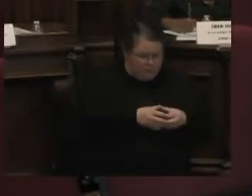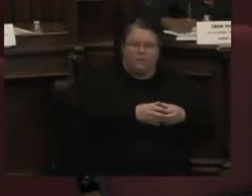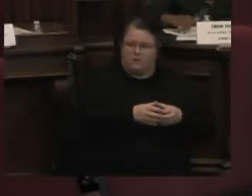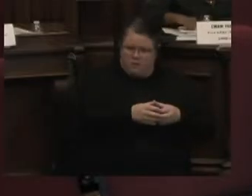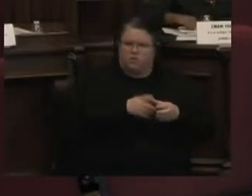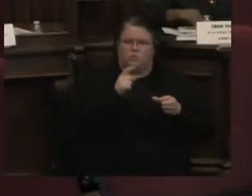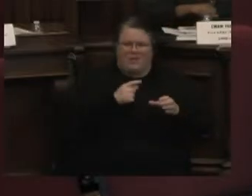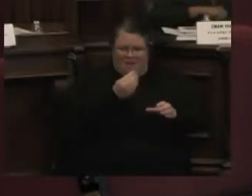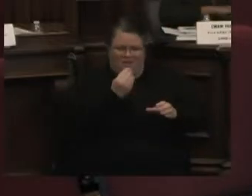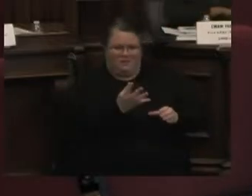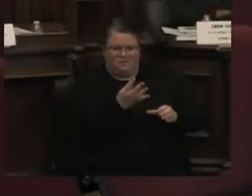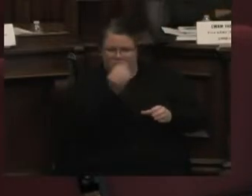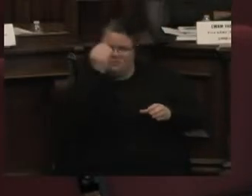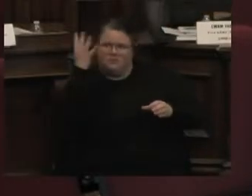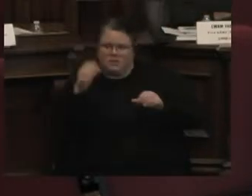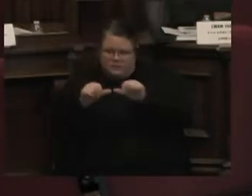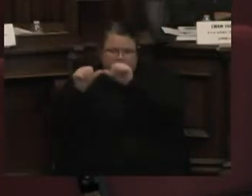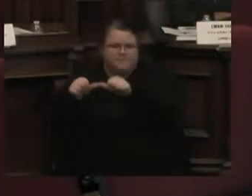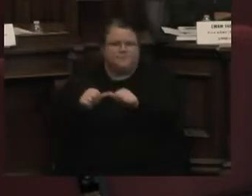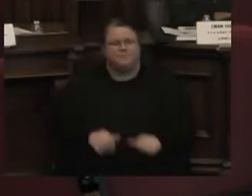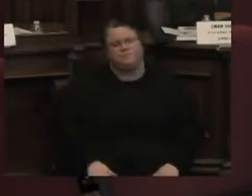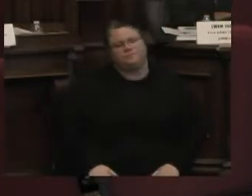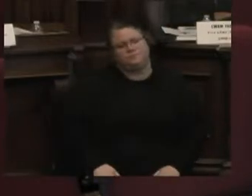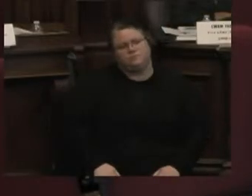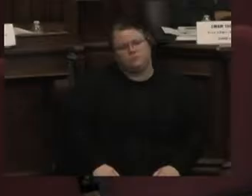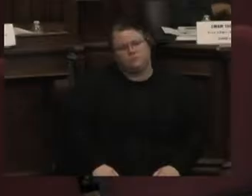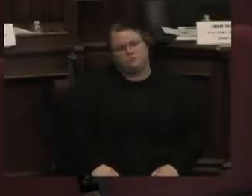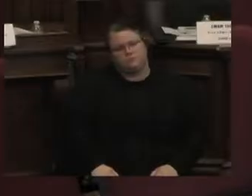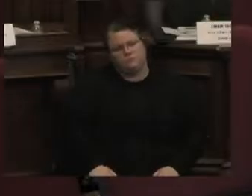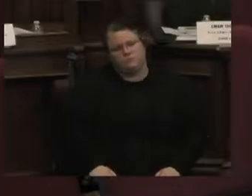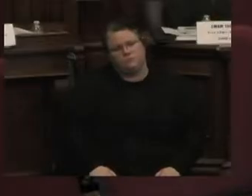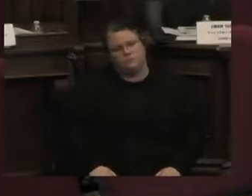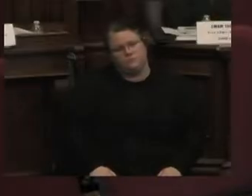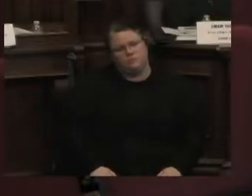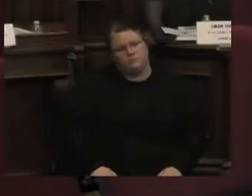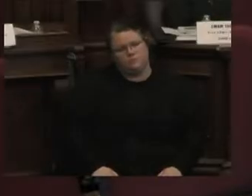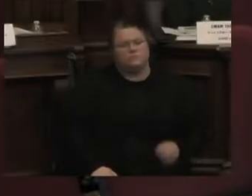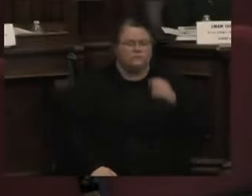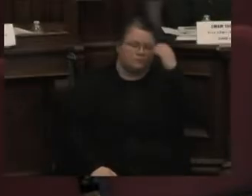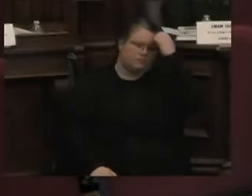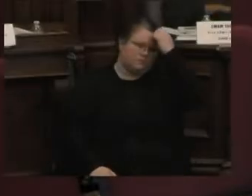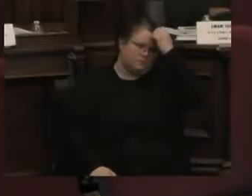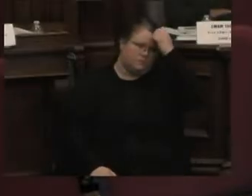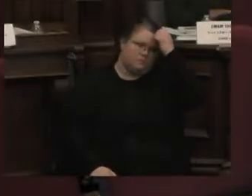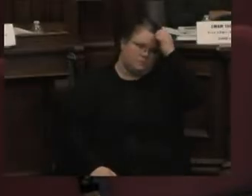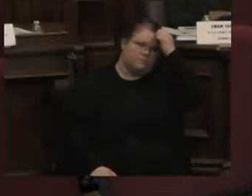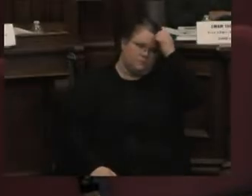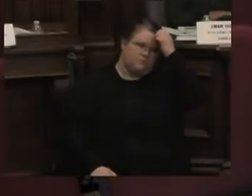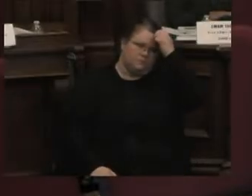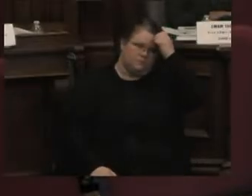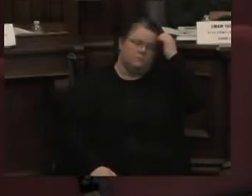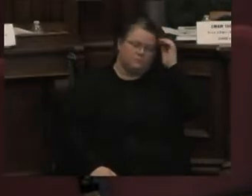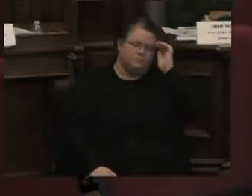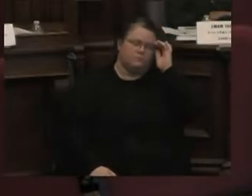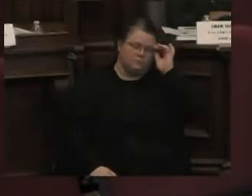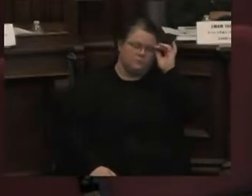that, that we push this on. We